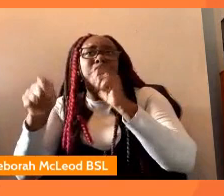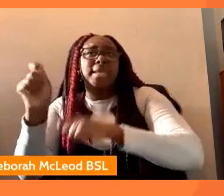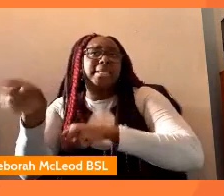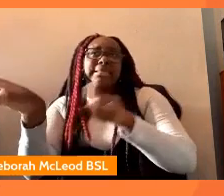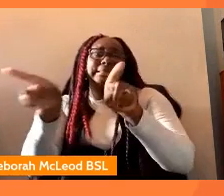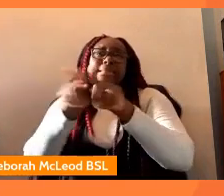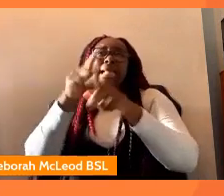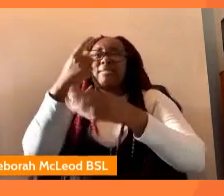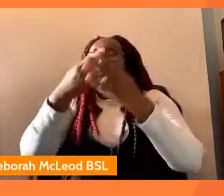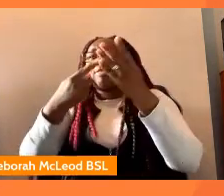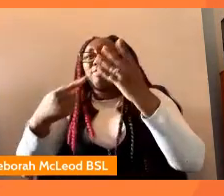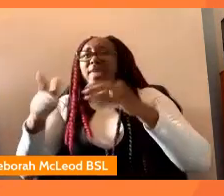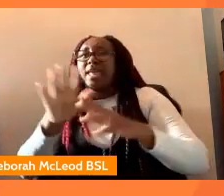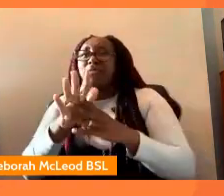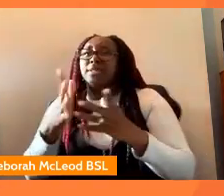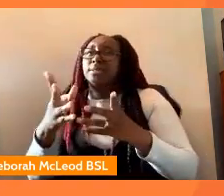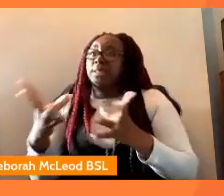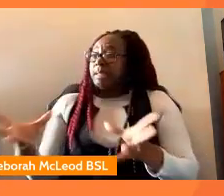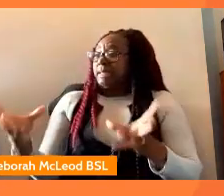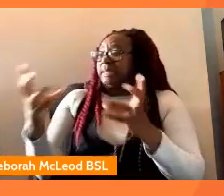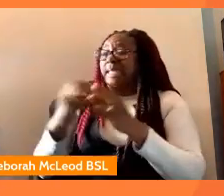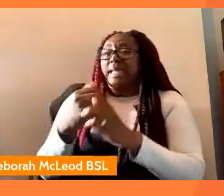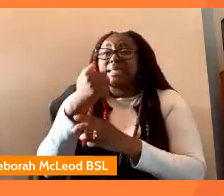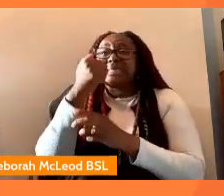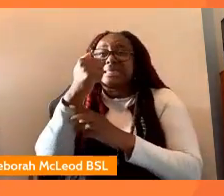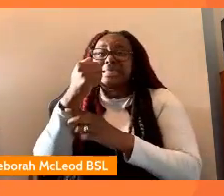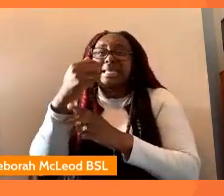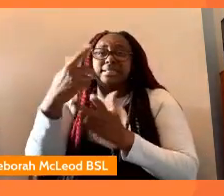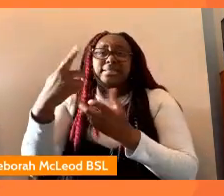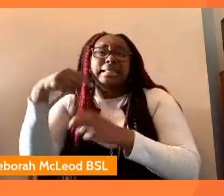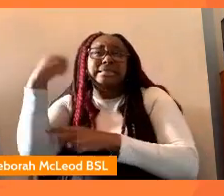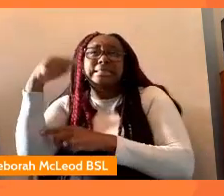Together we co-commissioned six incredible sound artists, who were spoken